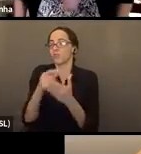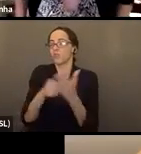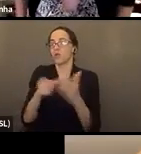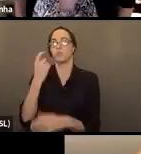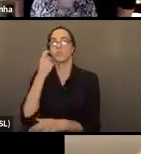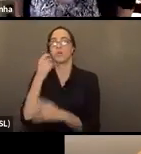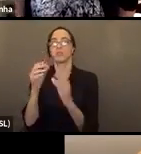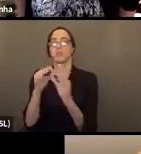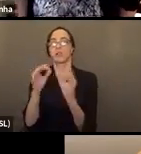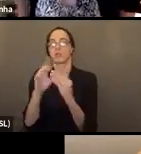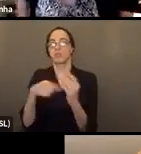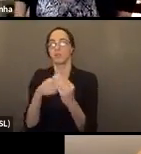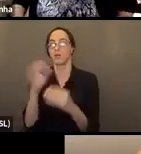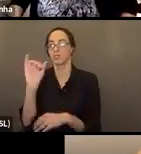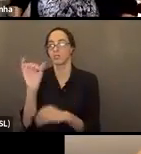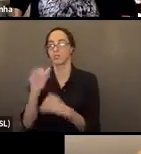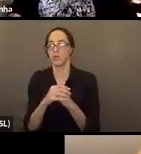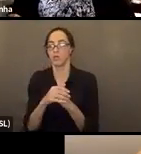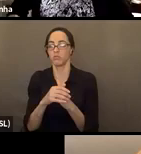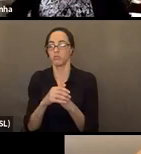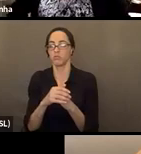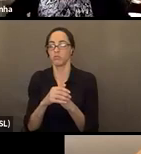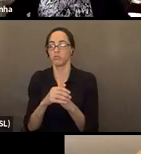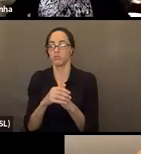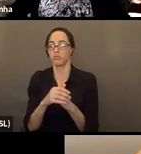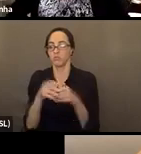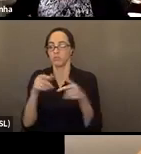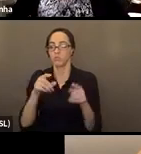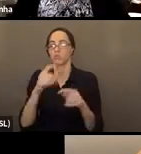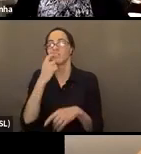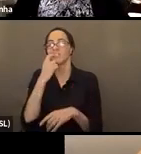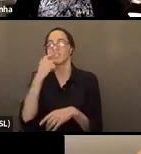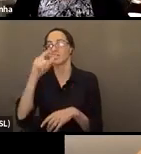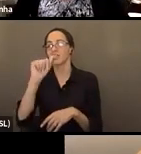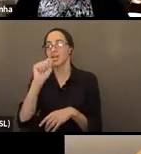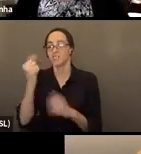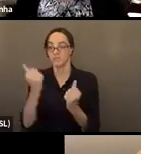um towards the end of the glass fire we are reconnected with the latino community